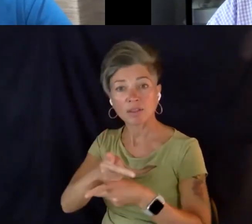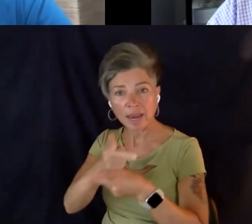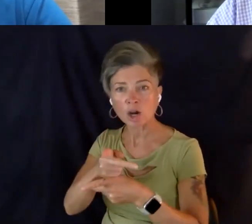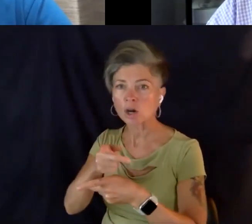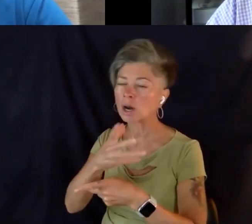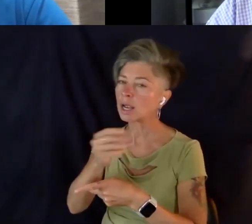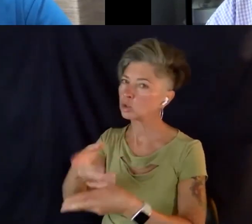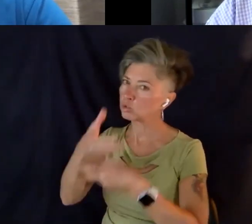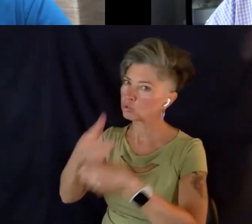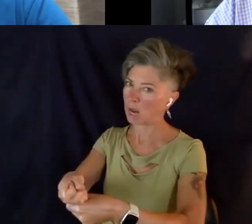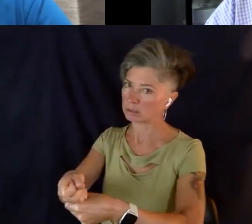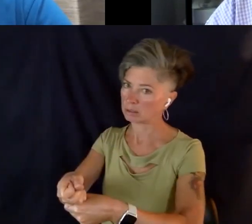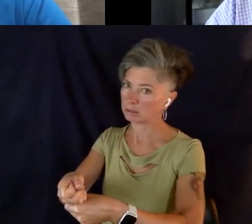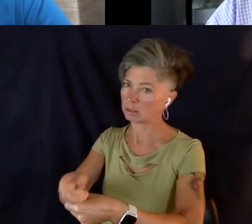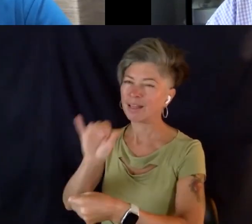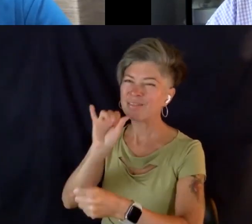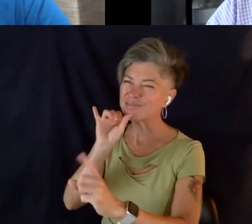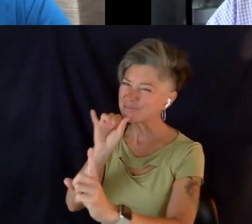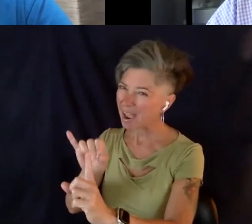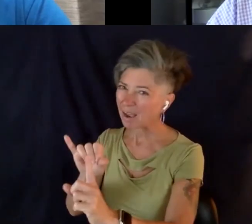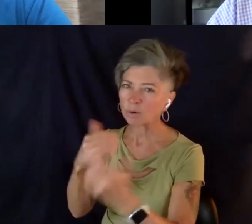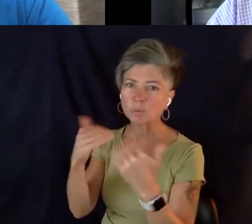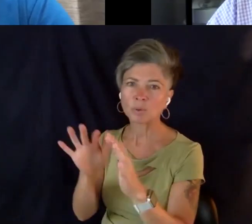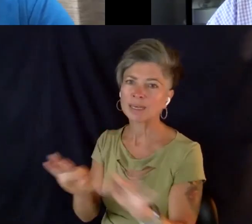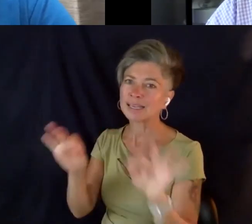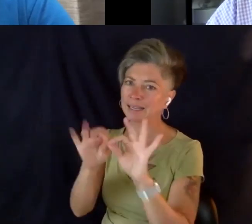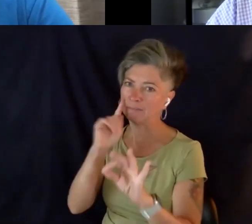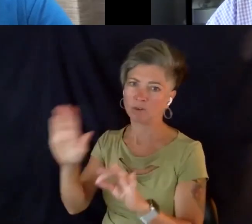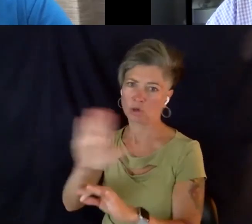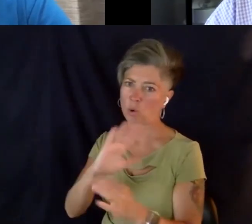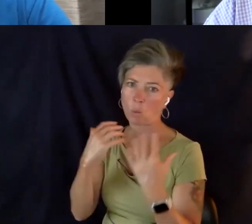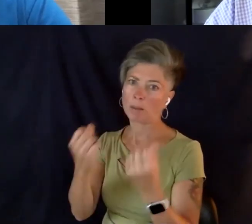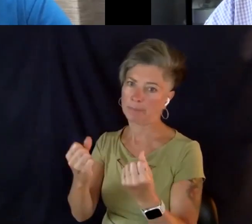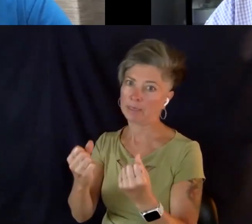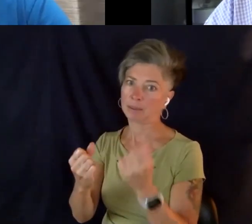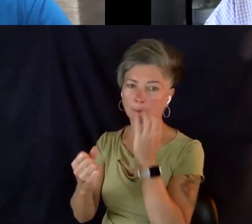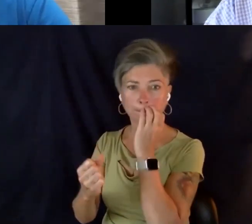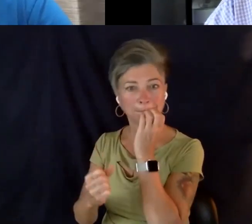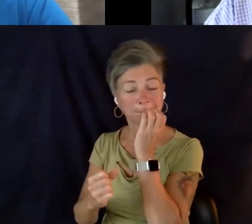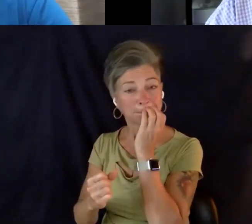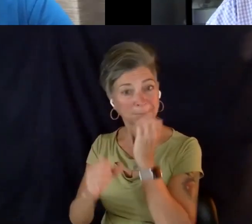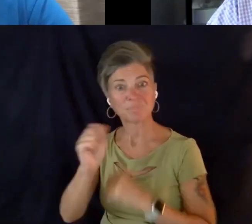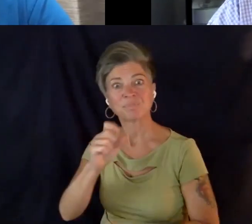I think that's just so pivotal to everyone's wellbeing. Yeah, it is. So thank you, Annie, for being here again.